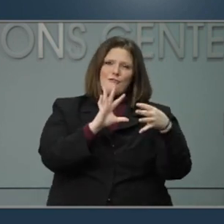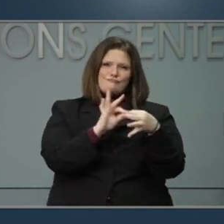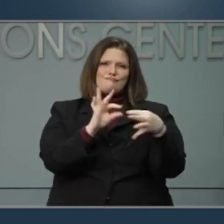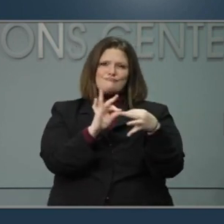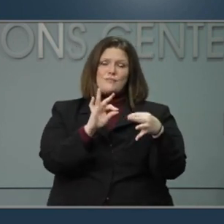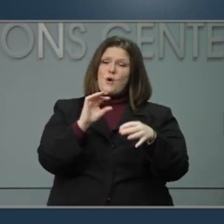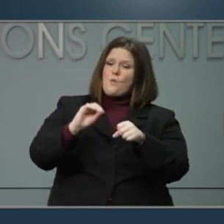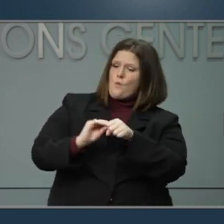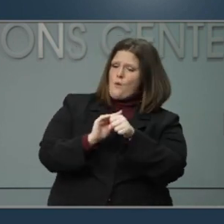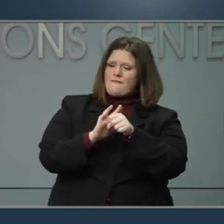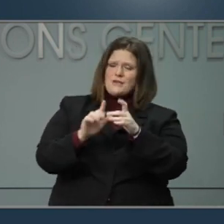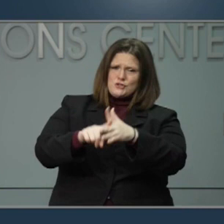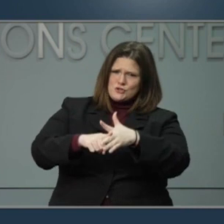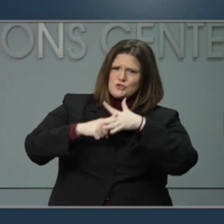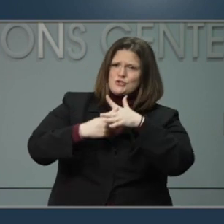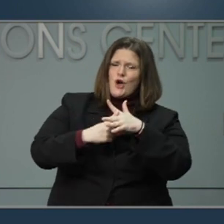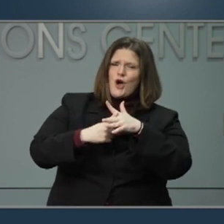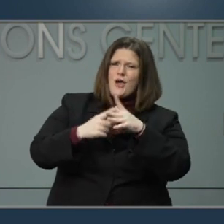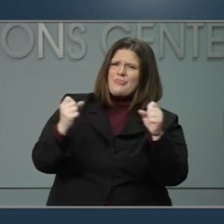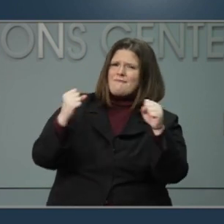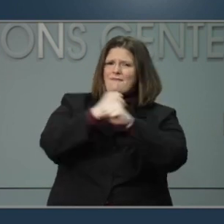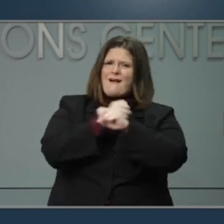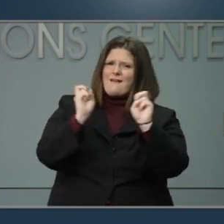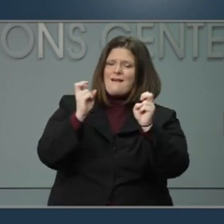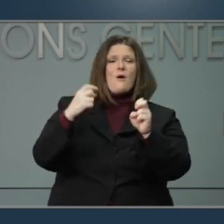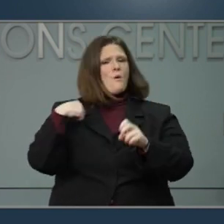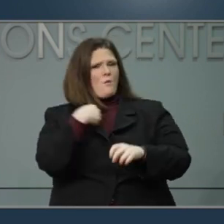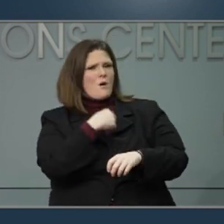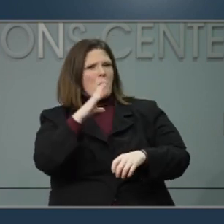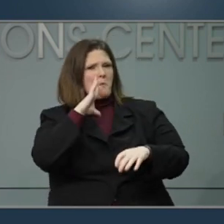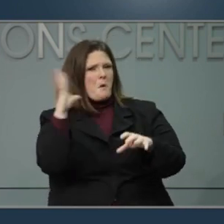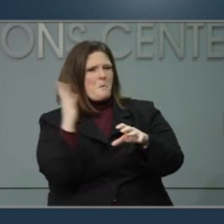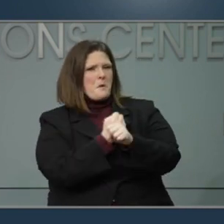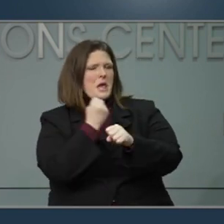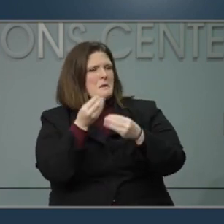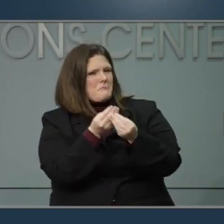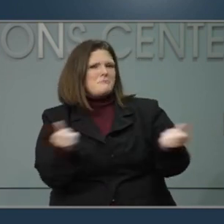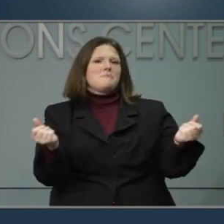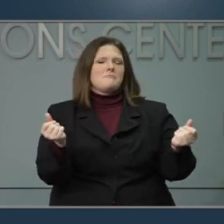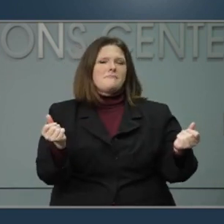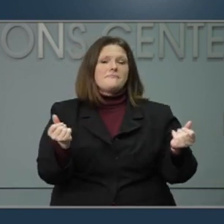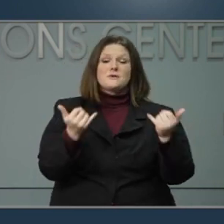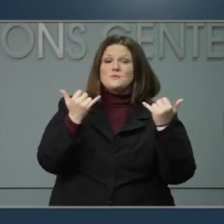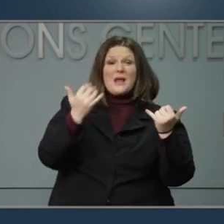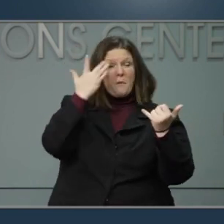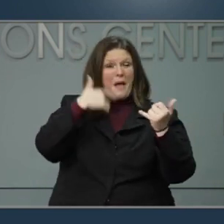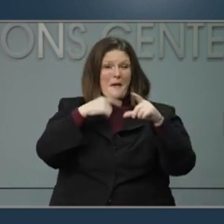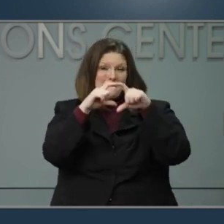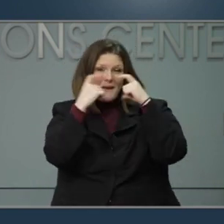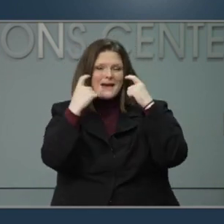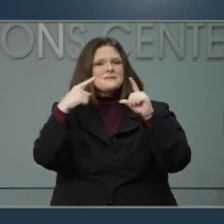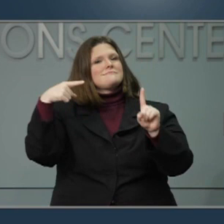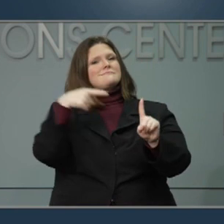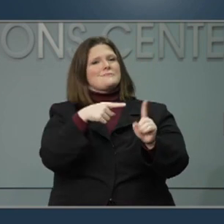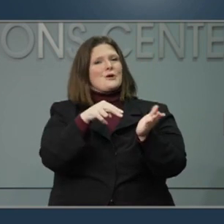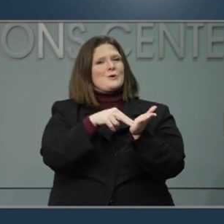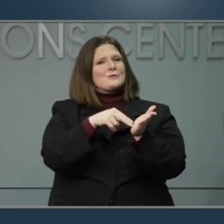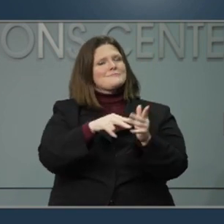THIS YEAR. COVID-19 MAY HAVE STARTED THIS FIGHT, BUT TOGETHER, WE WILL WIN IT.